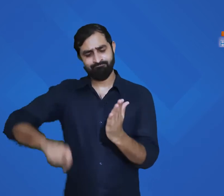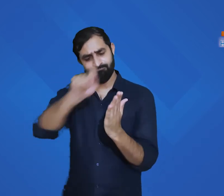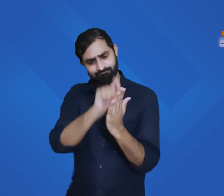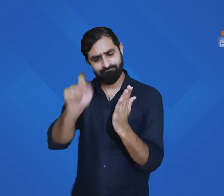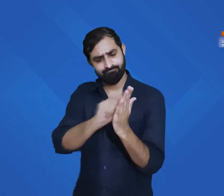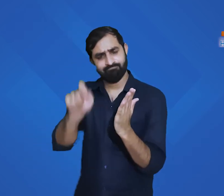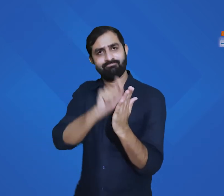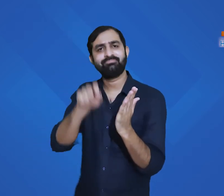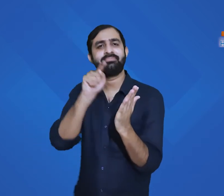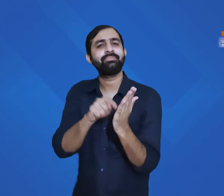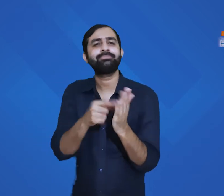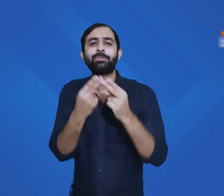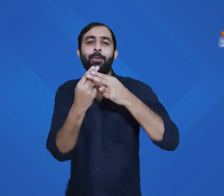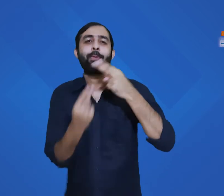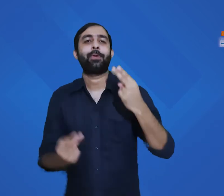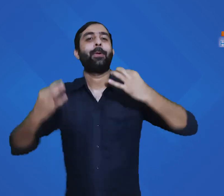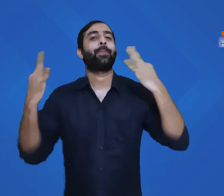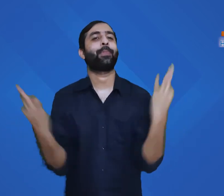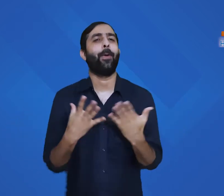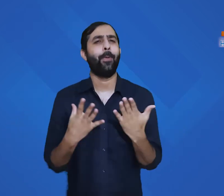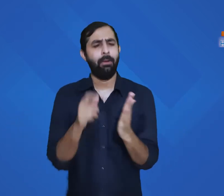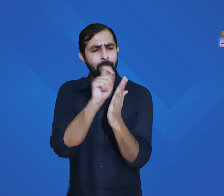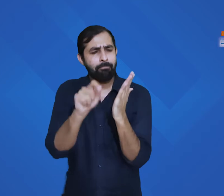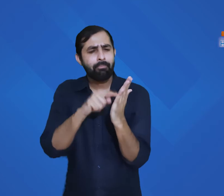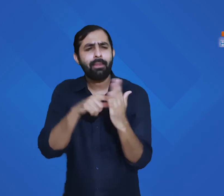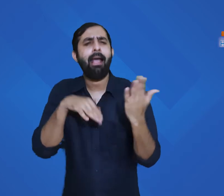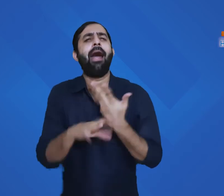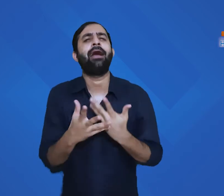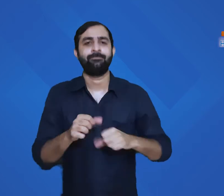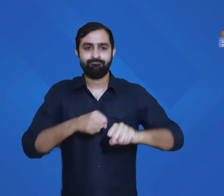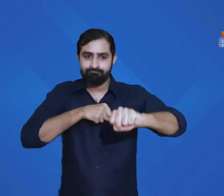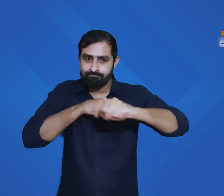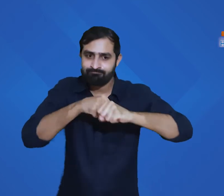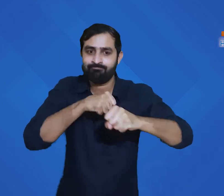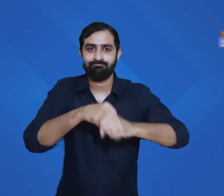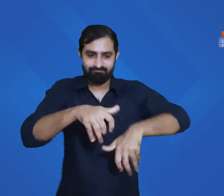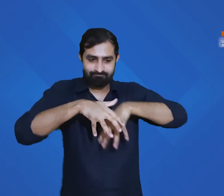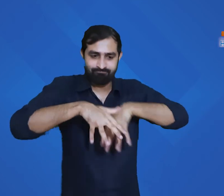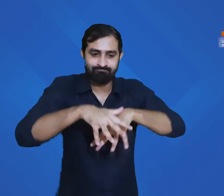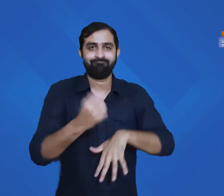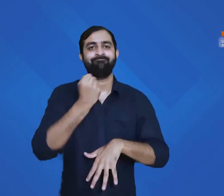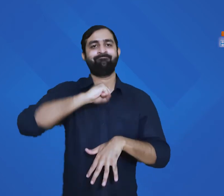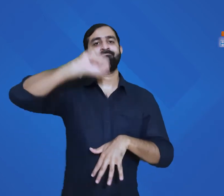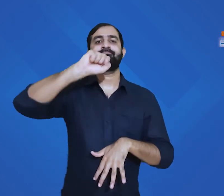He was one of the pioneers of Nayi Kahaani literally movement in Hindi literature.